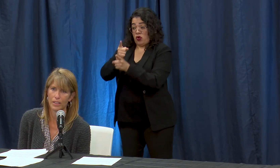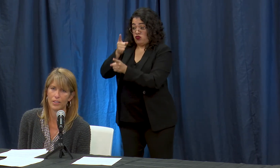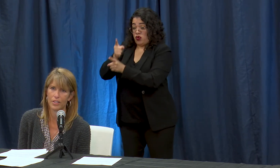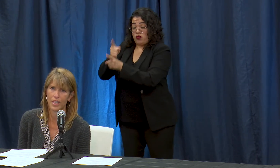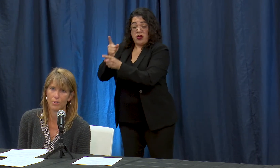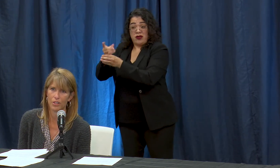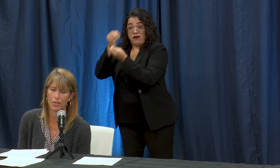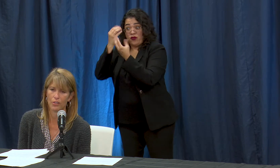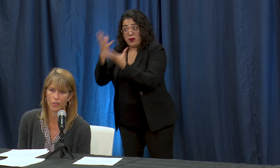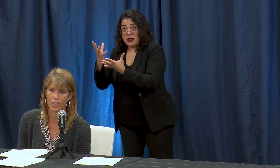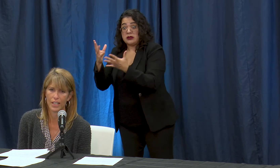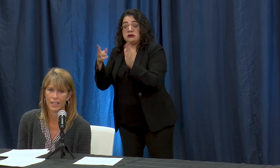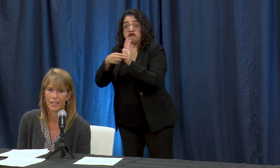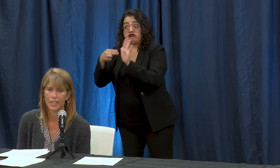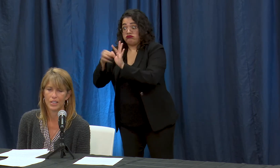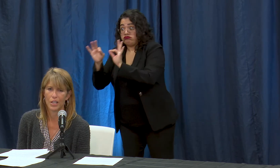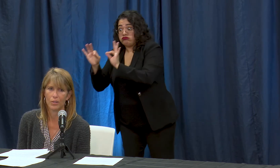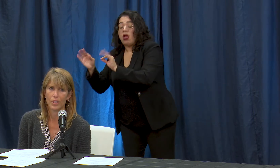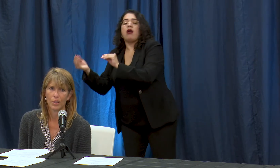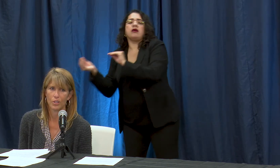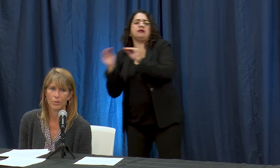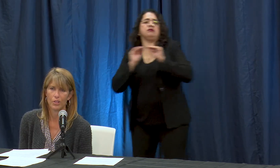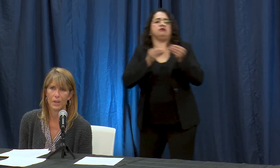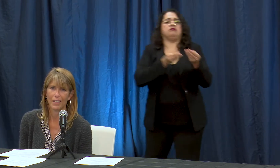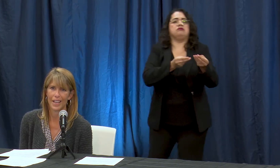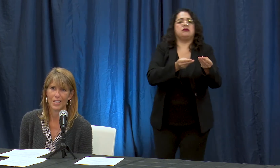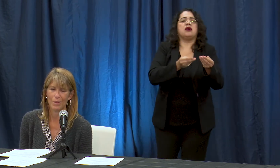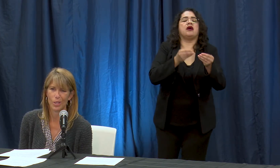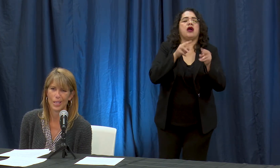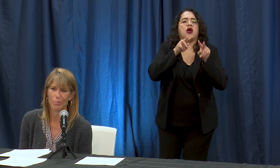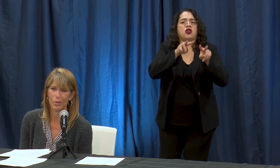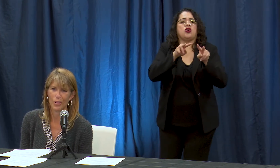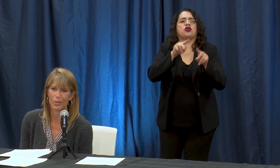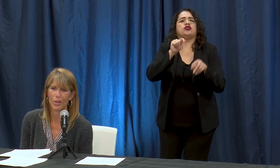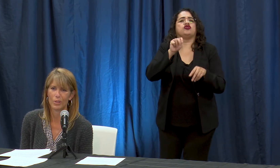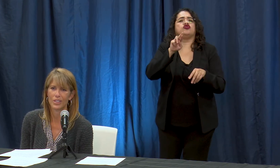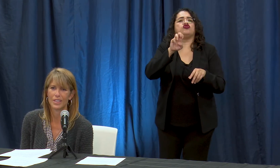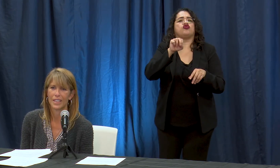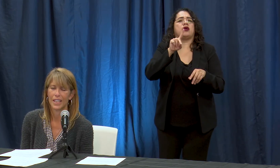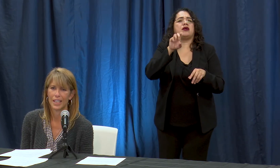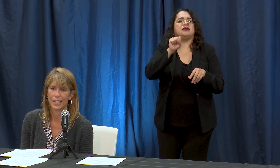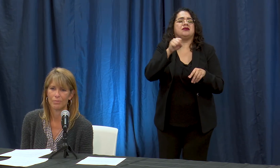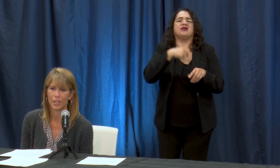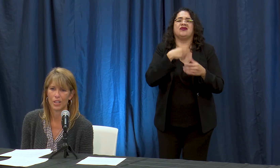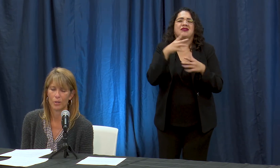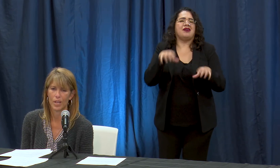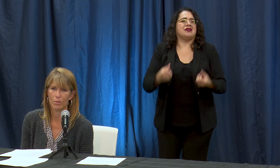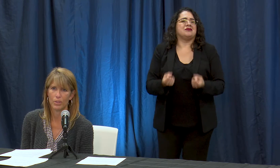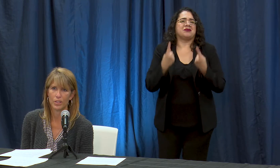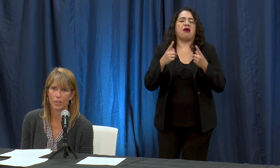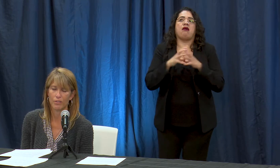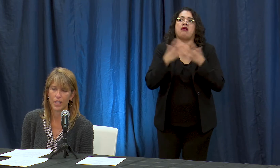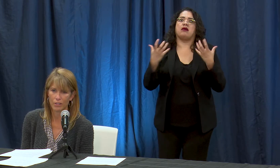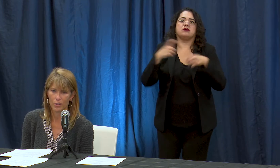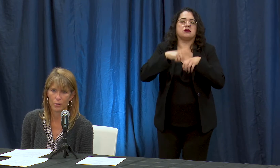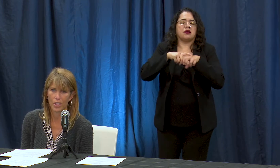to understand what the trends look like so we're spending a lot of time looking at both of those numbers along the way but we do work very closely with our